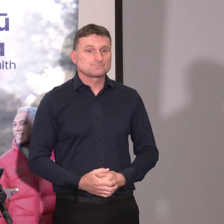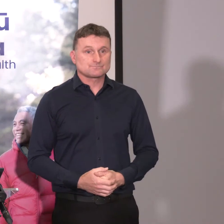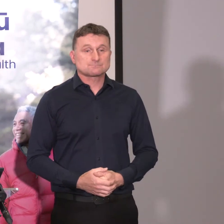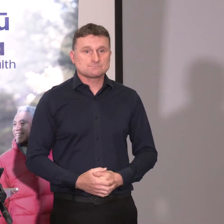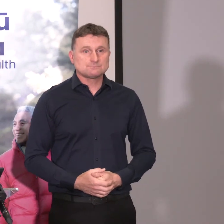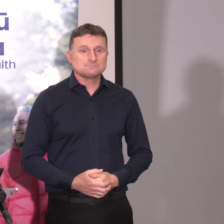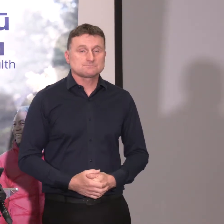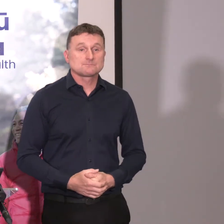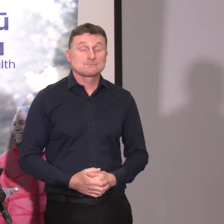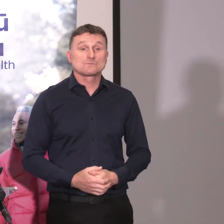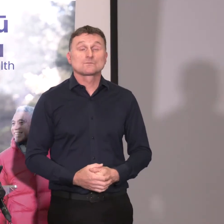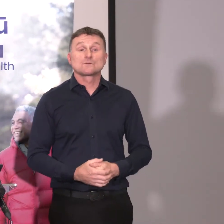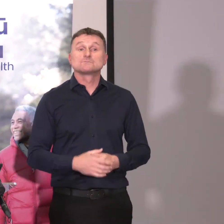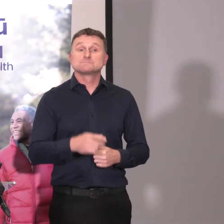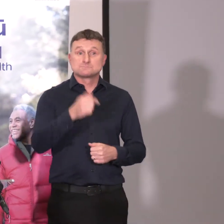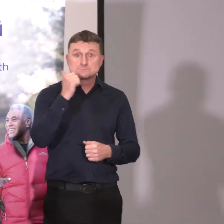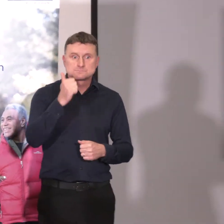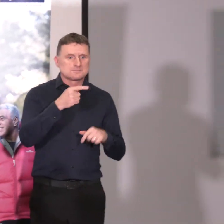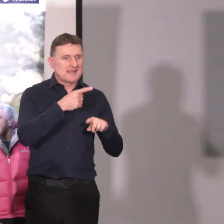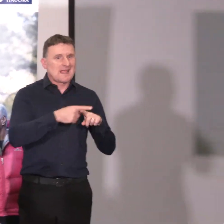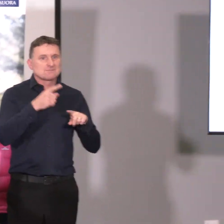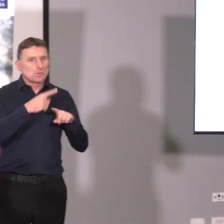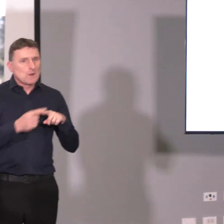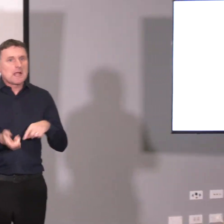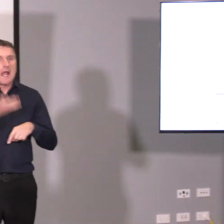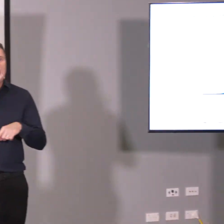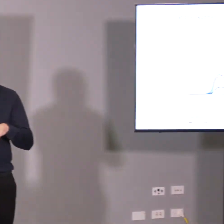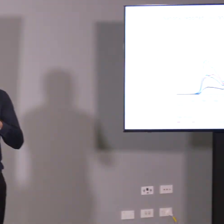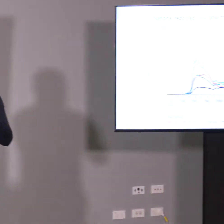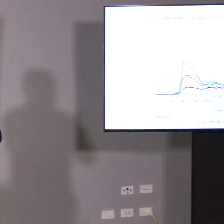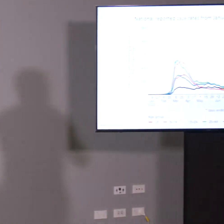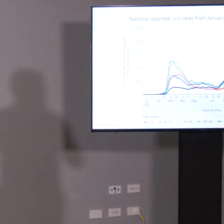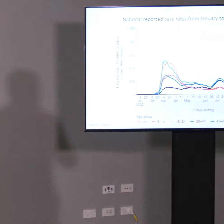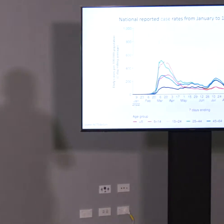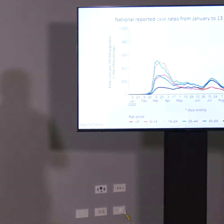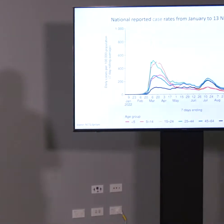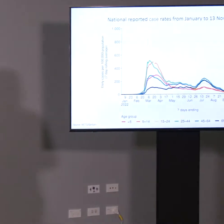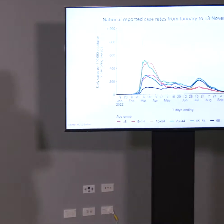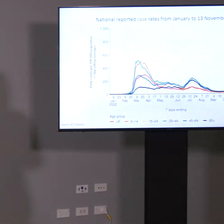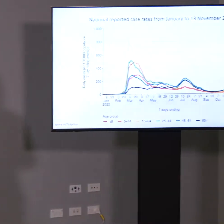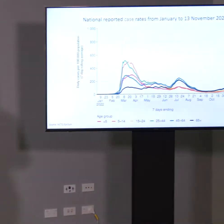will have seen from our weekly updates, COVID-19 cases have